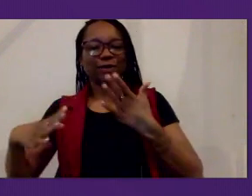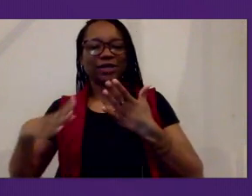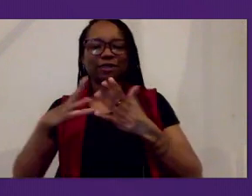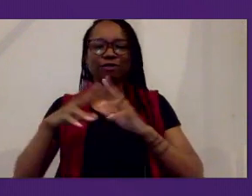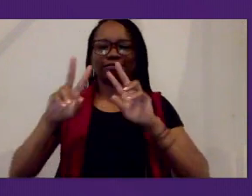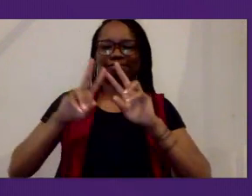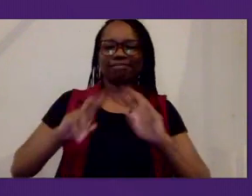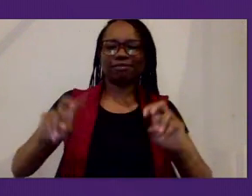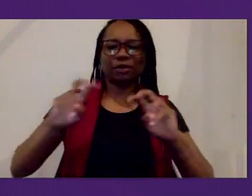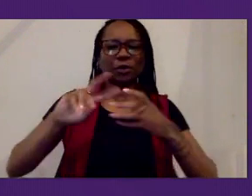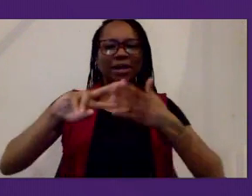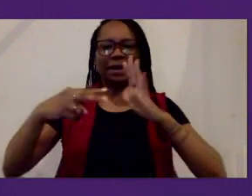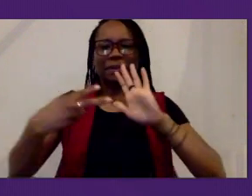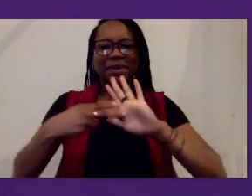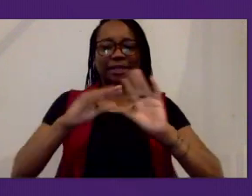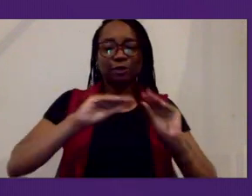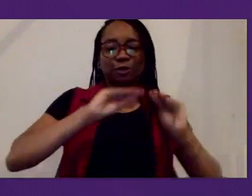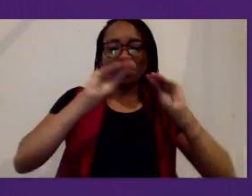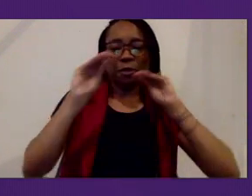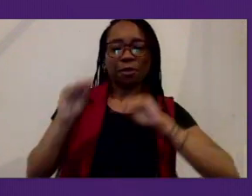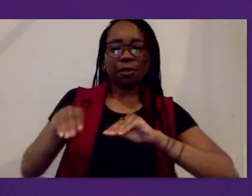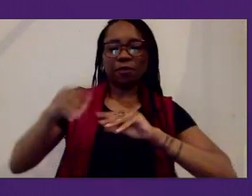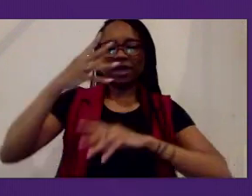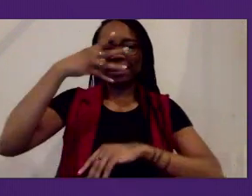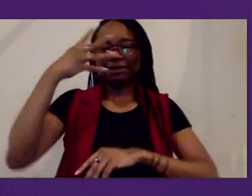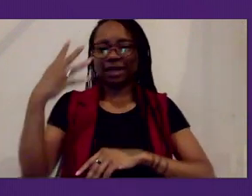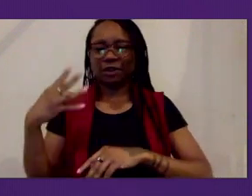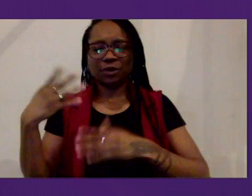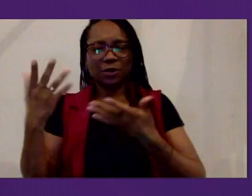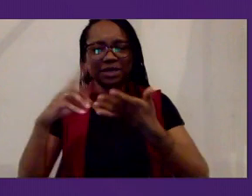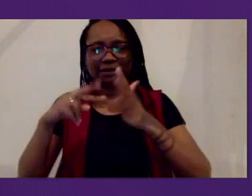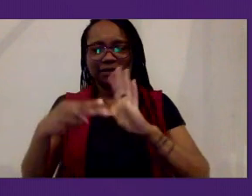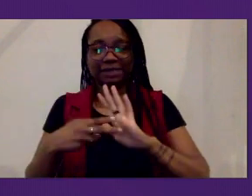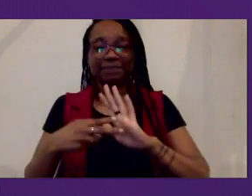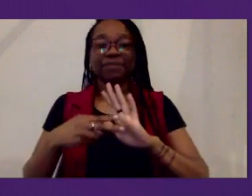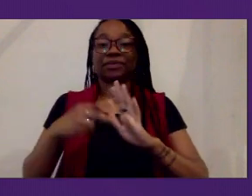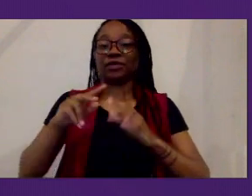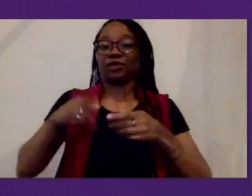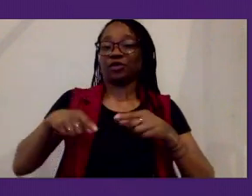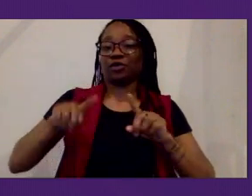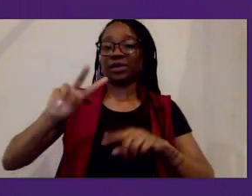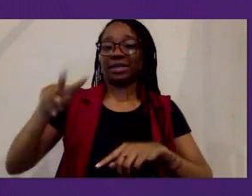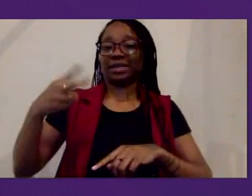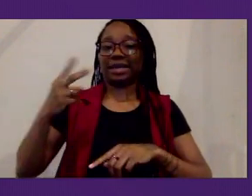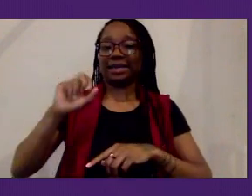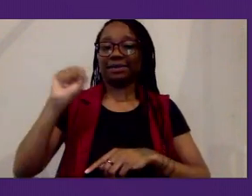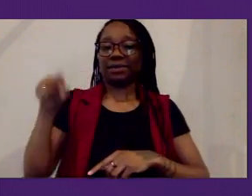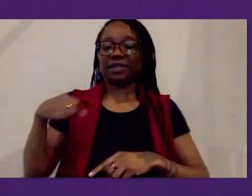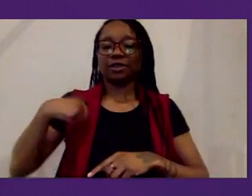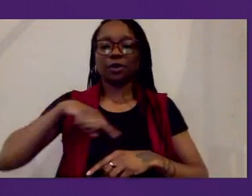So, during semester two, learners explored concepts of home along with moving and